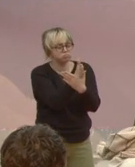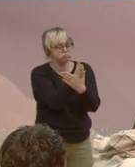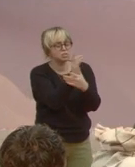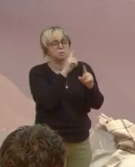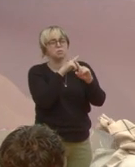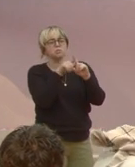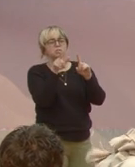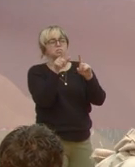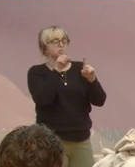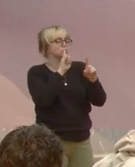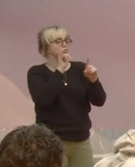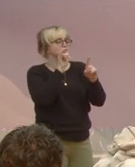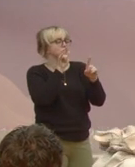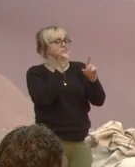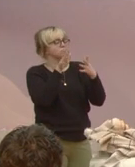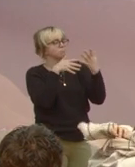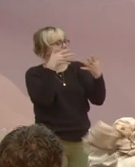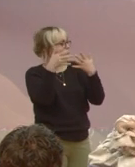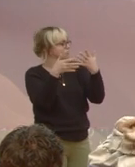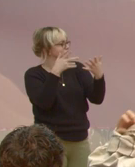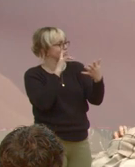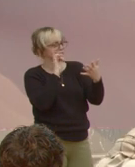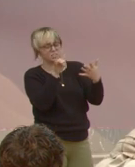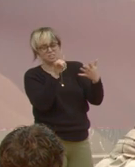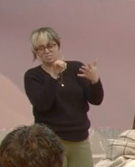the sender influx of tourists stuff. He didn't ask for